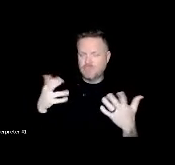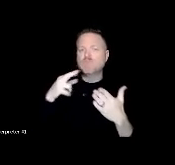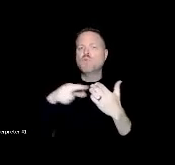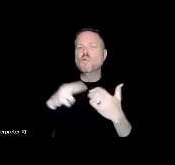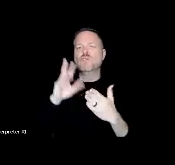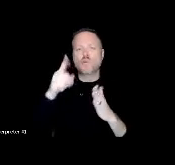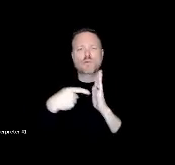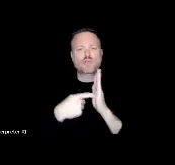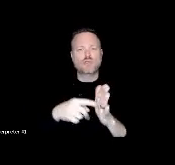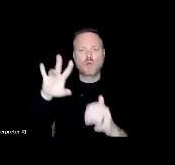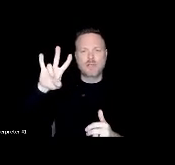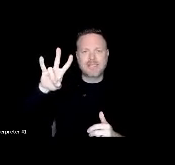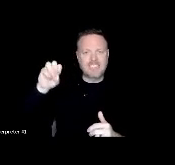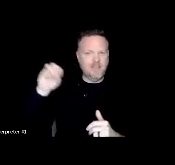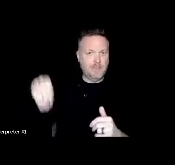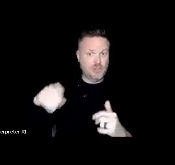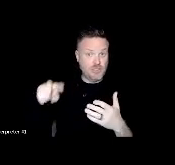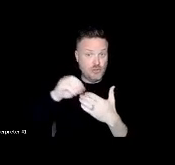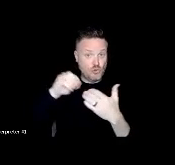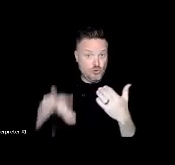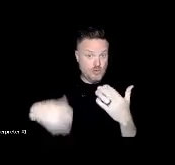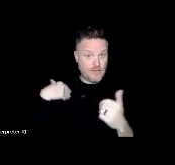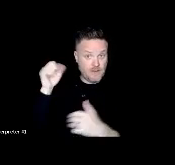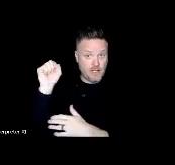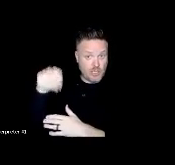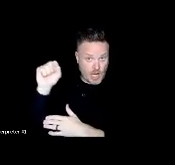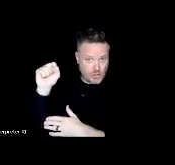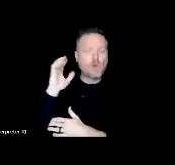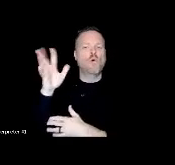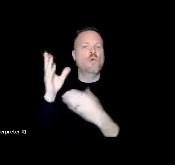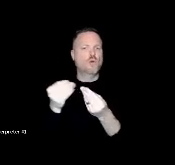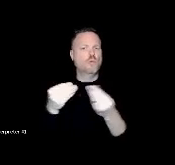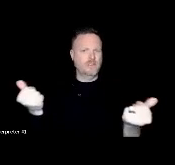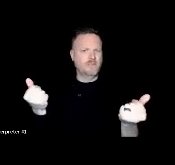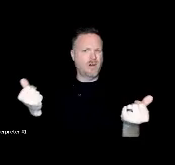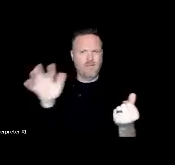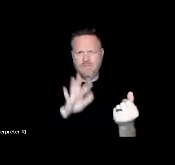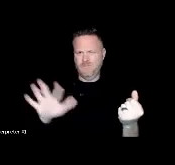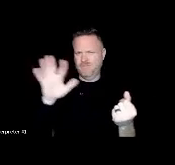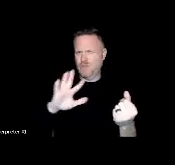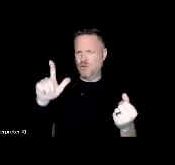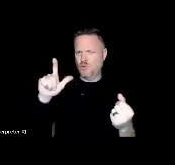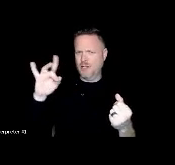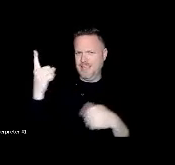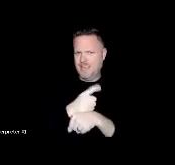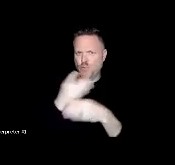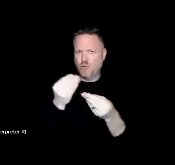of students with a concussion will likely resolve from their concussion within 28 days. So 28 days,